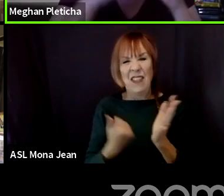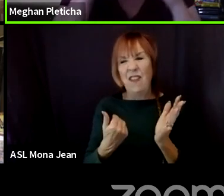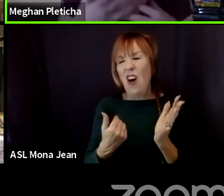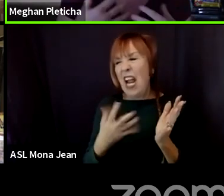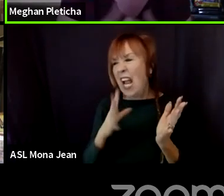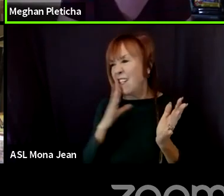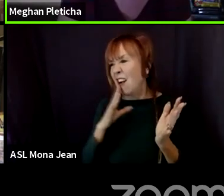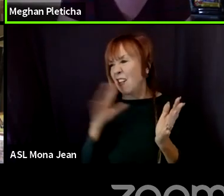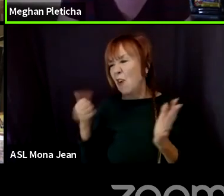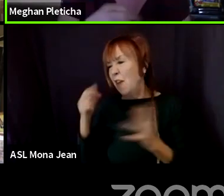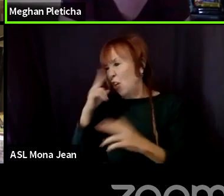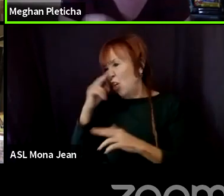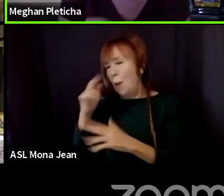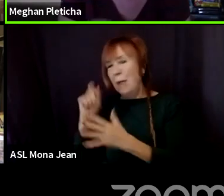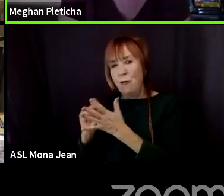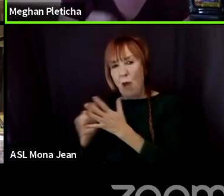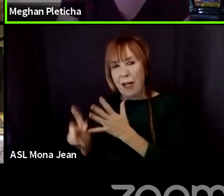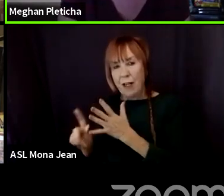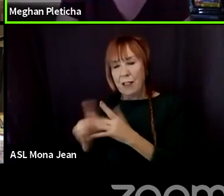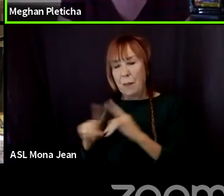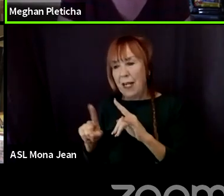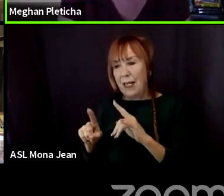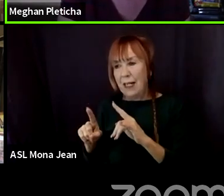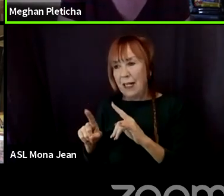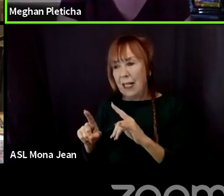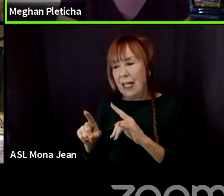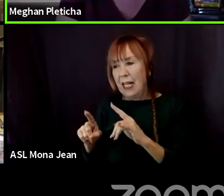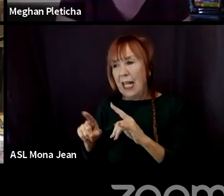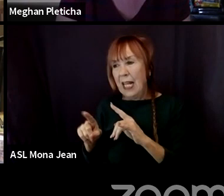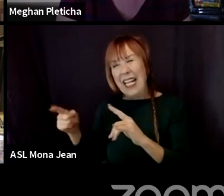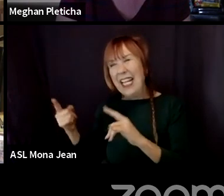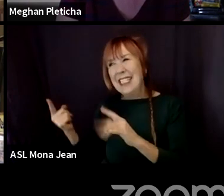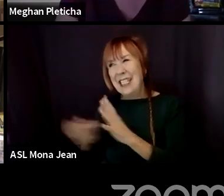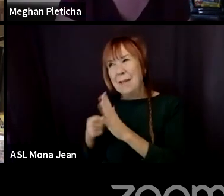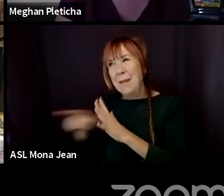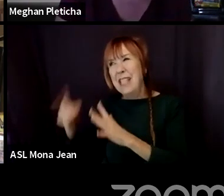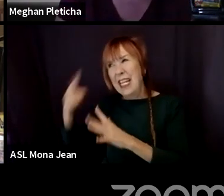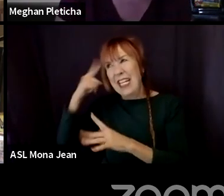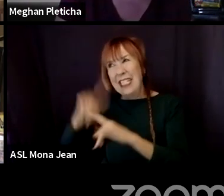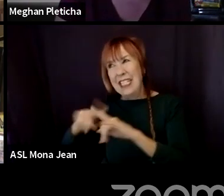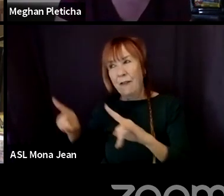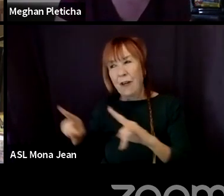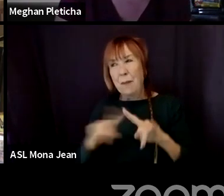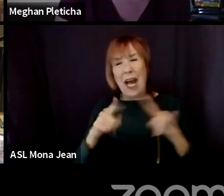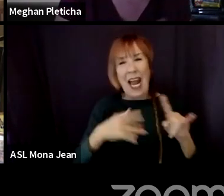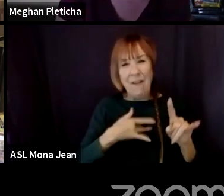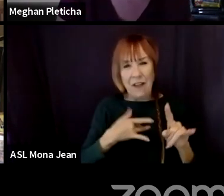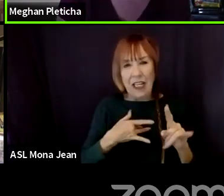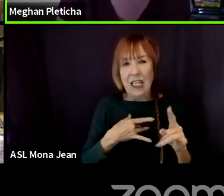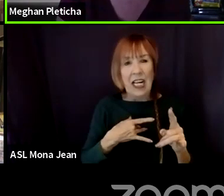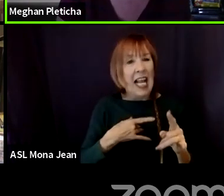but I always believe like it should be funny on the page. That said, when you have a cast